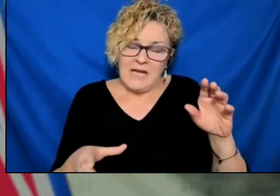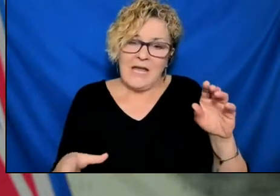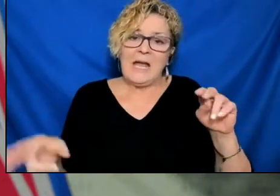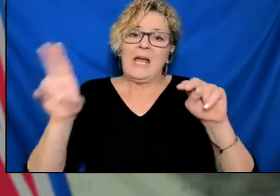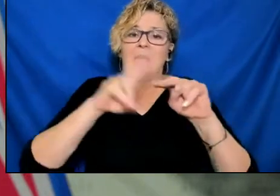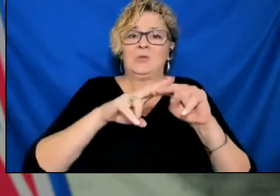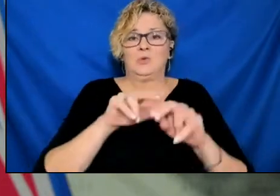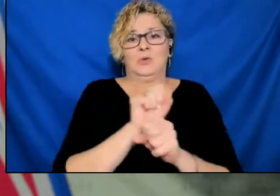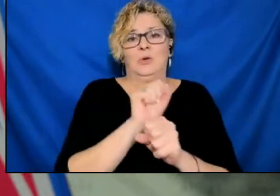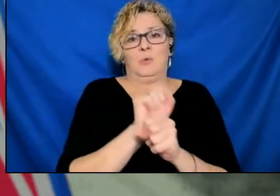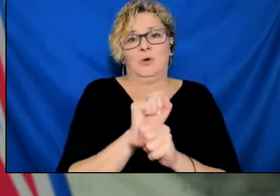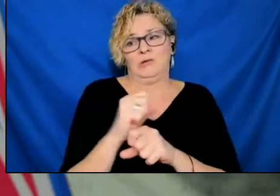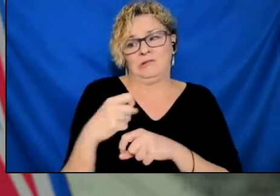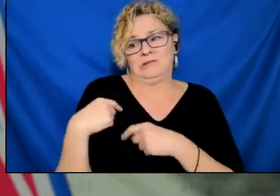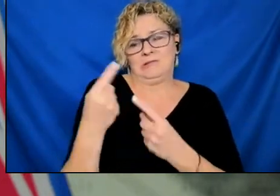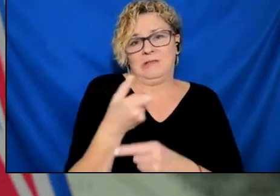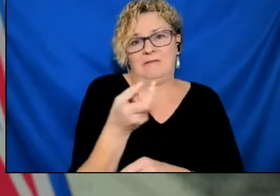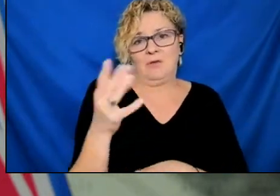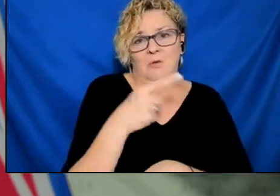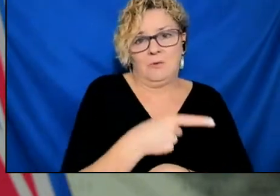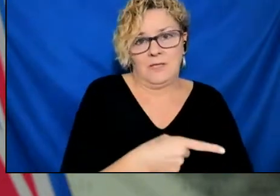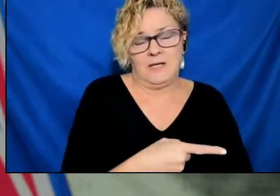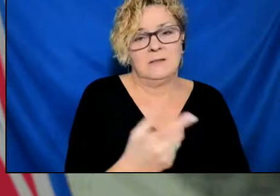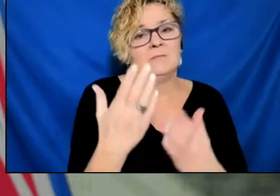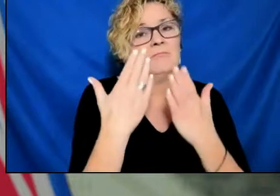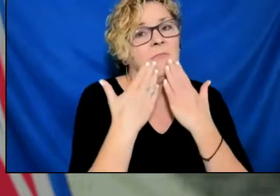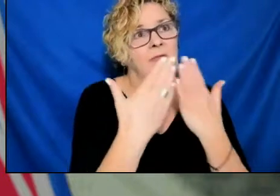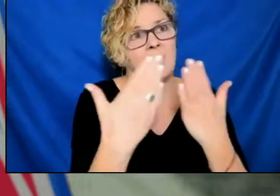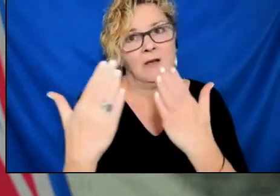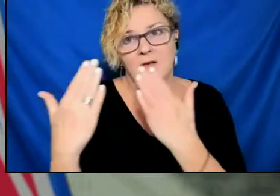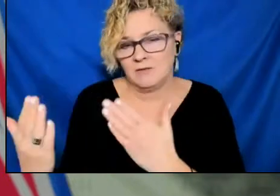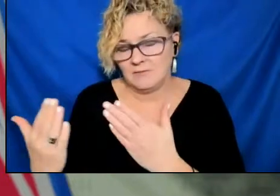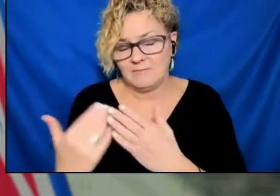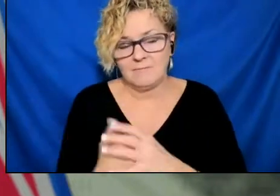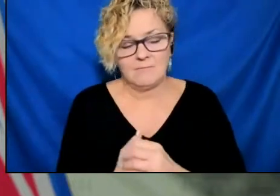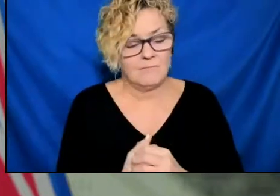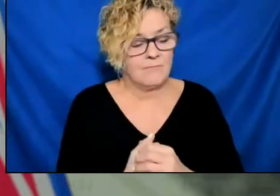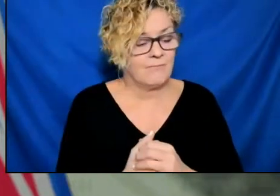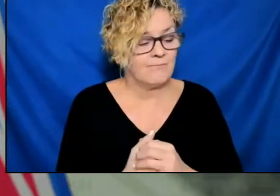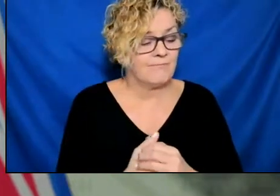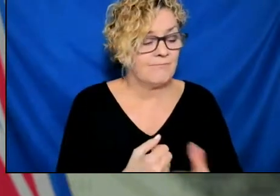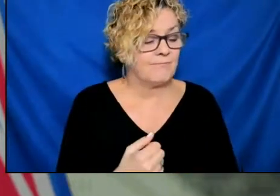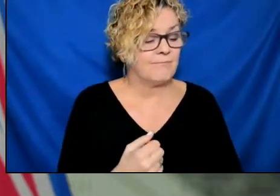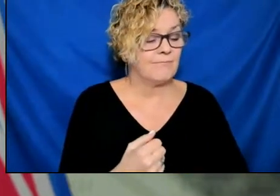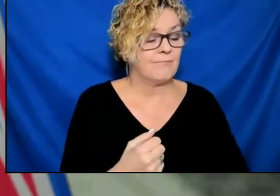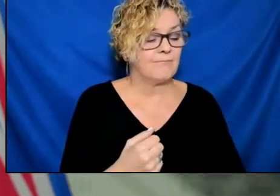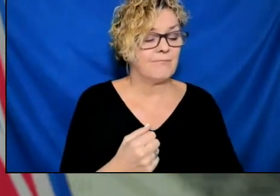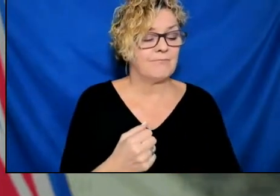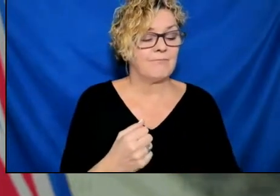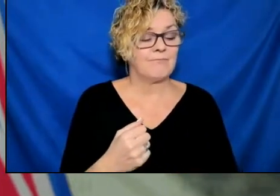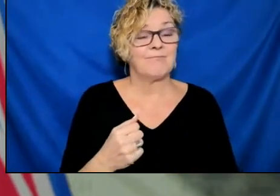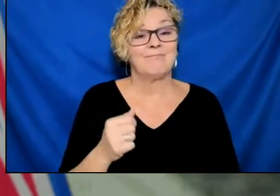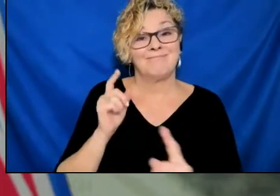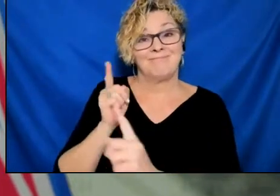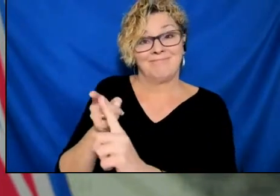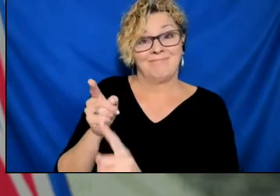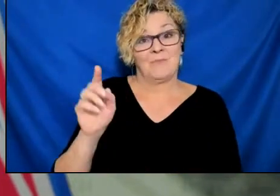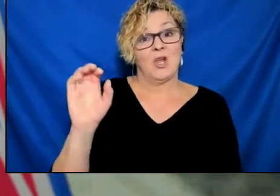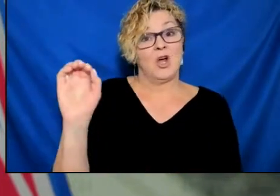weekend. I want to just note because often we have talked at different times in the pandemic about how regions are affected differently.